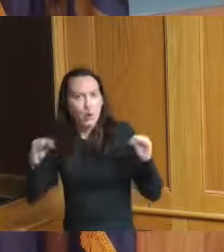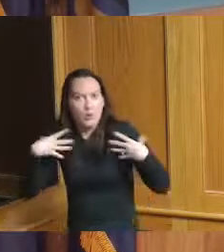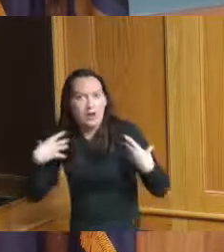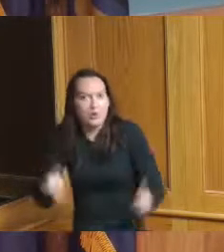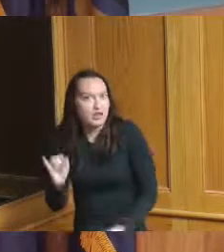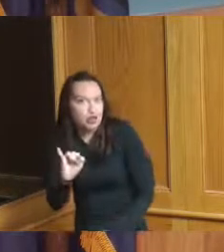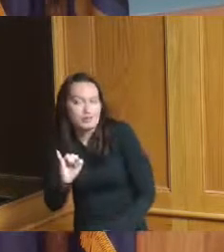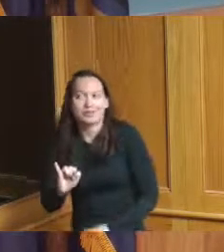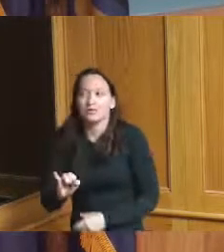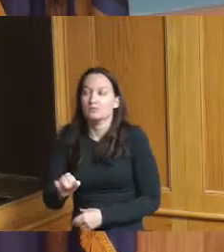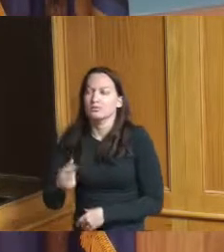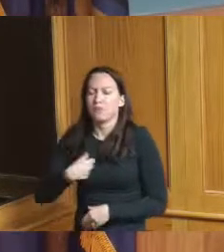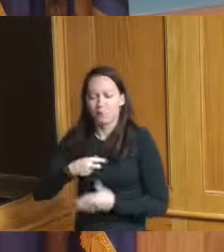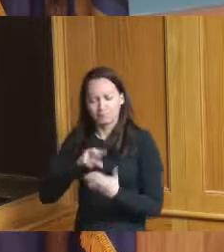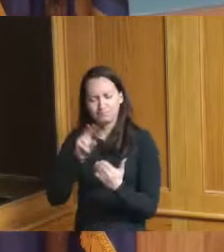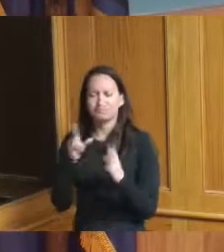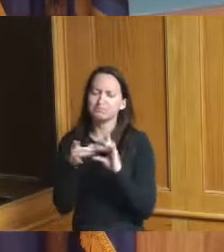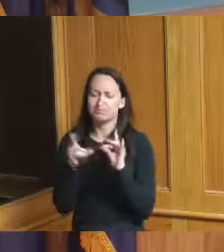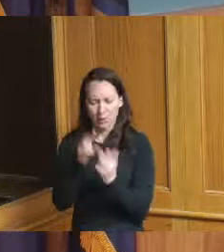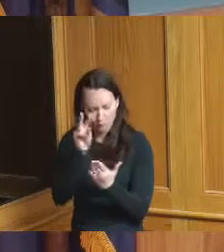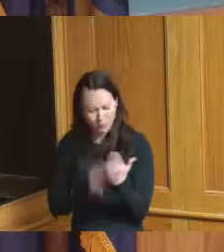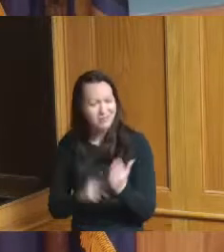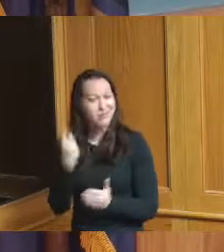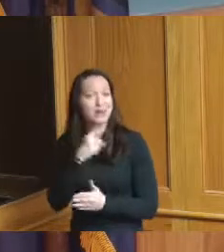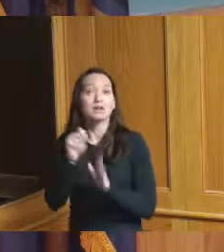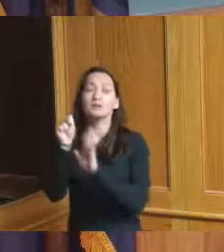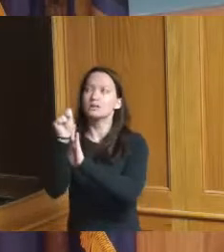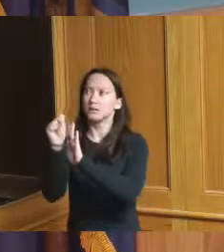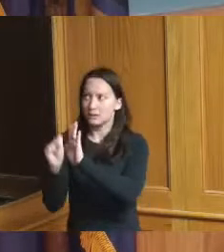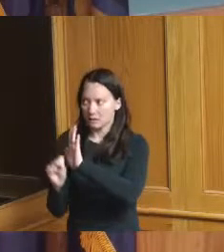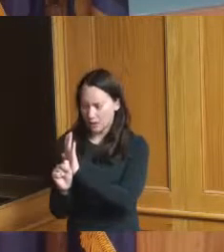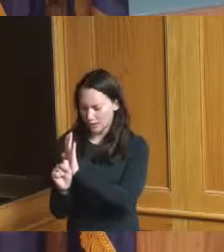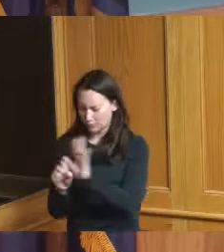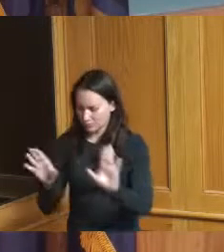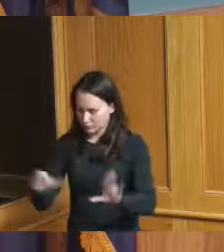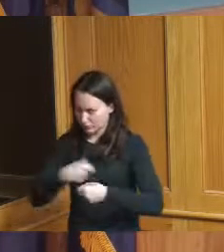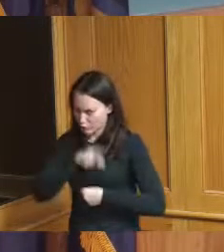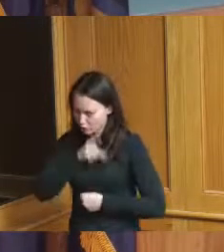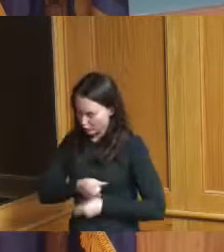and I read something where the state and I want to make sure it's right because you're on those calls